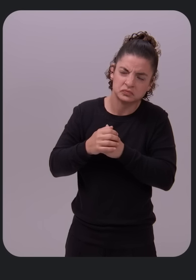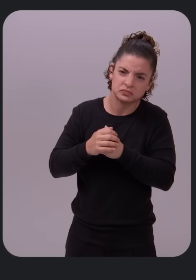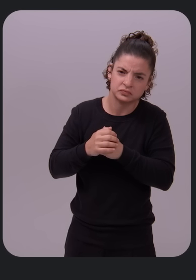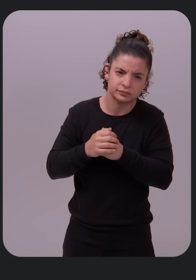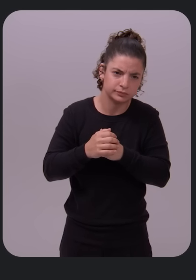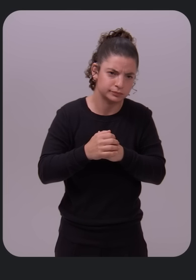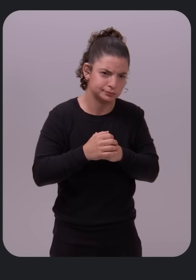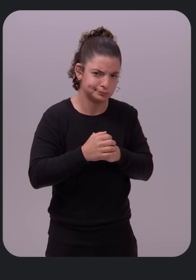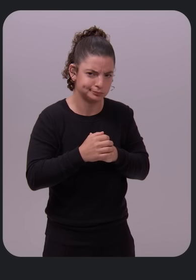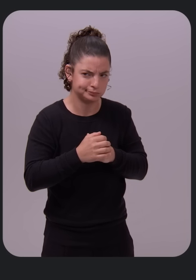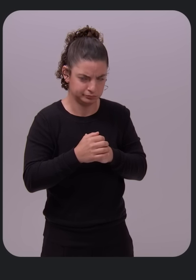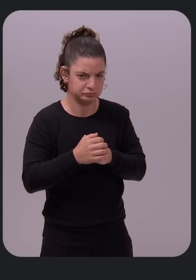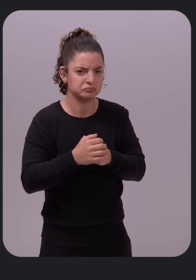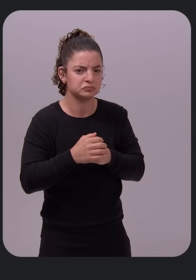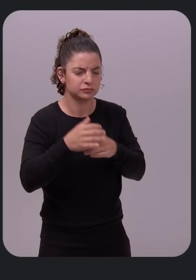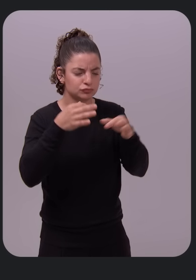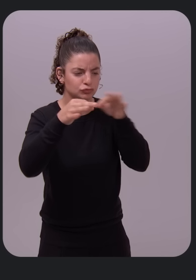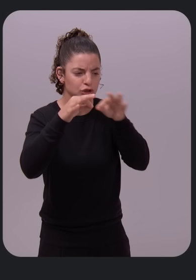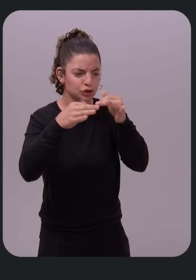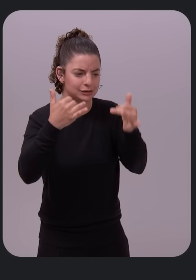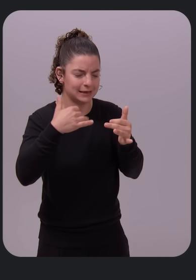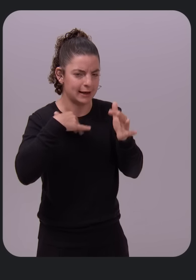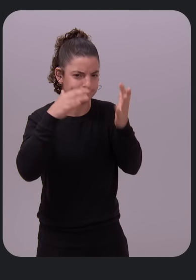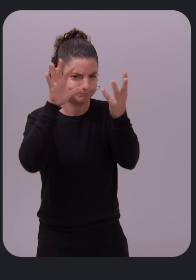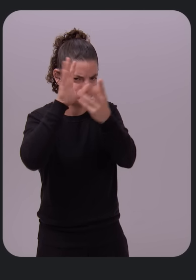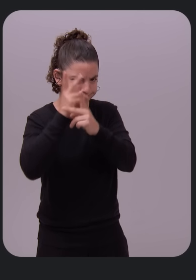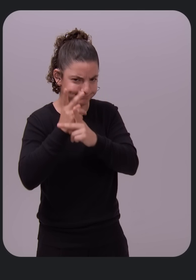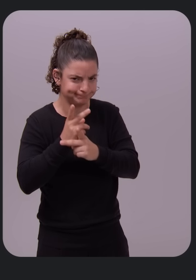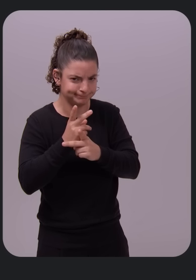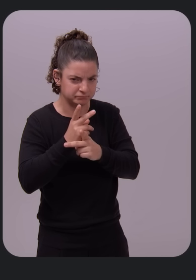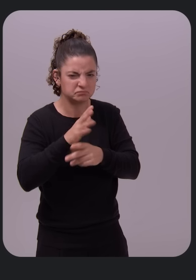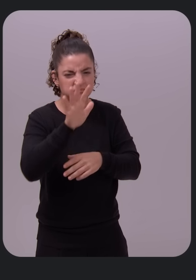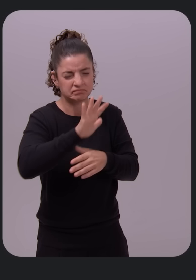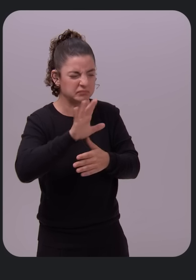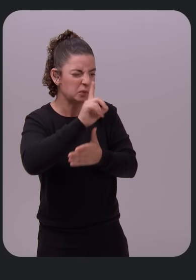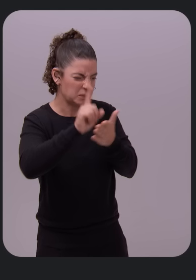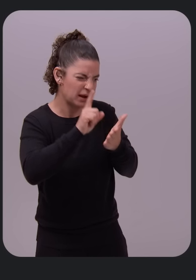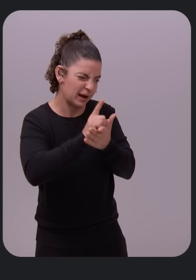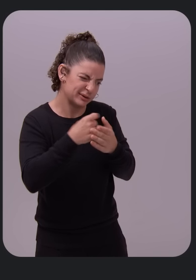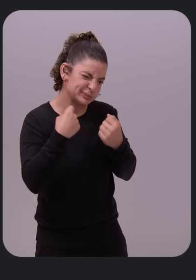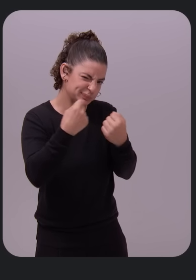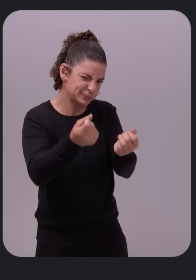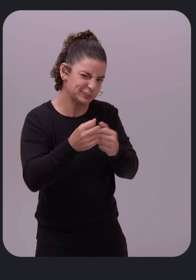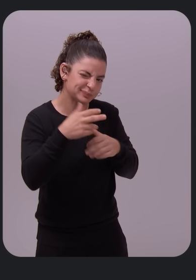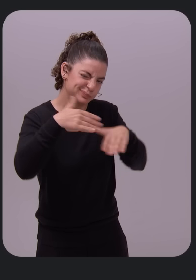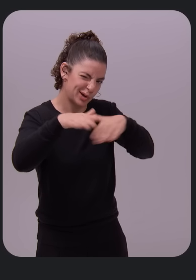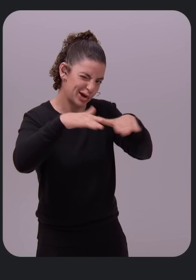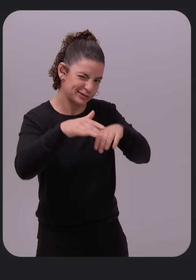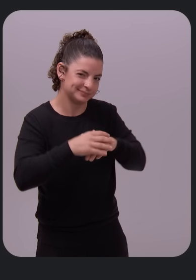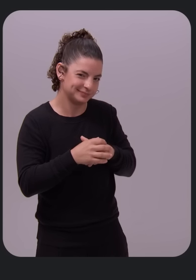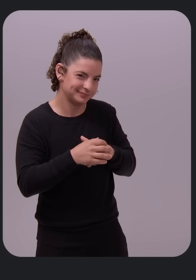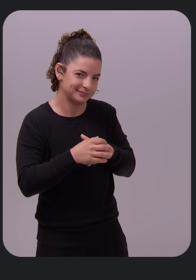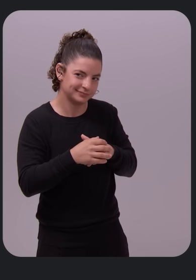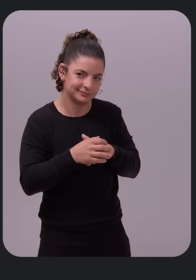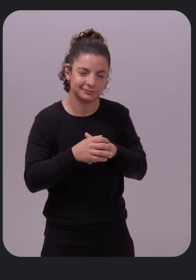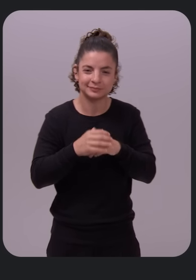Getting those directions now. It'll take you about an hour. OK, I can get some steps in.